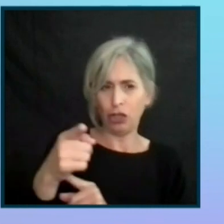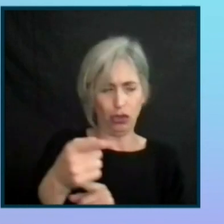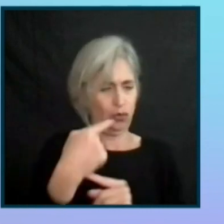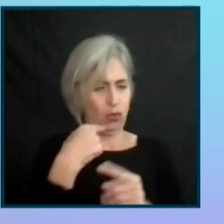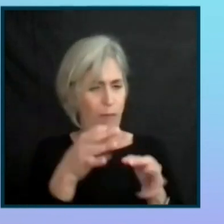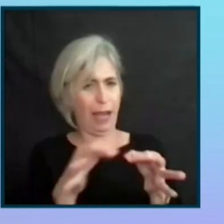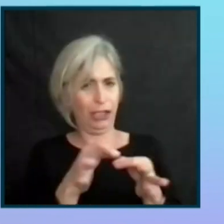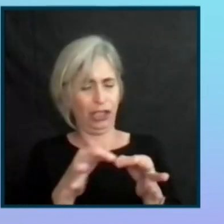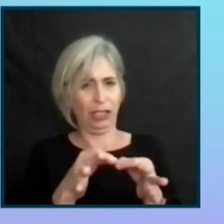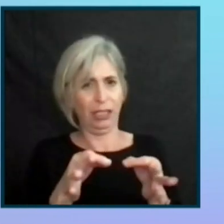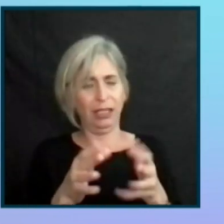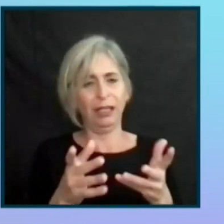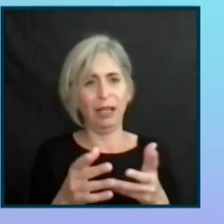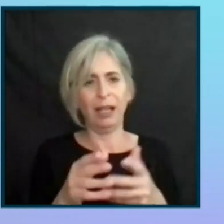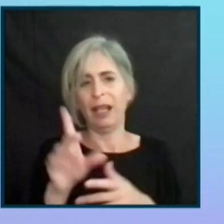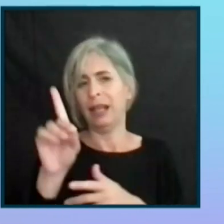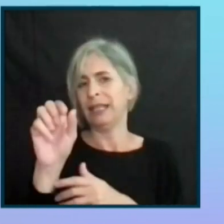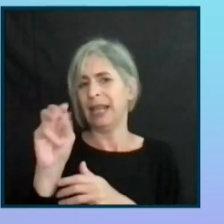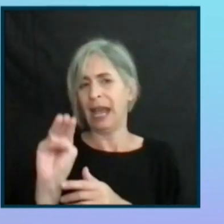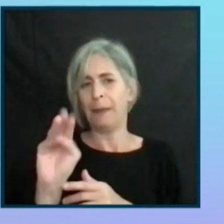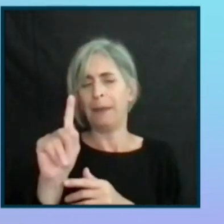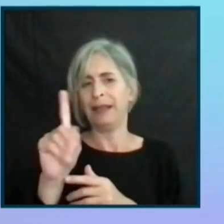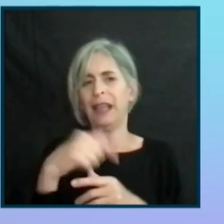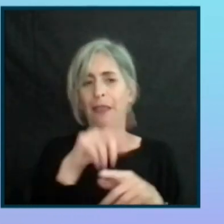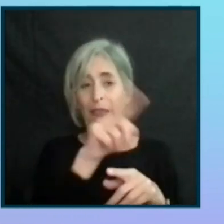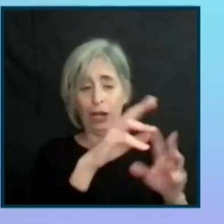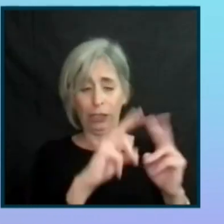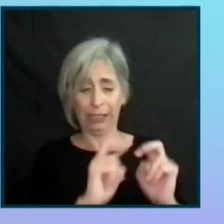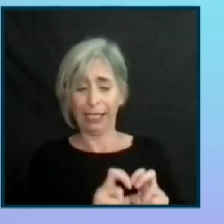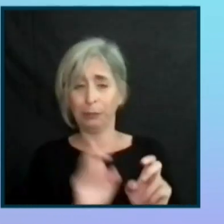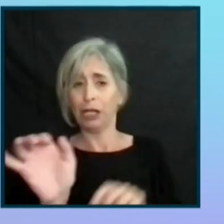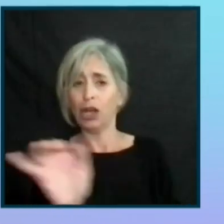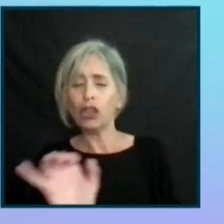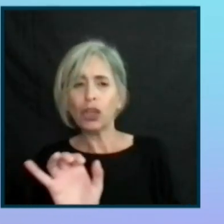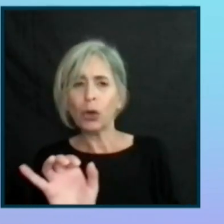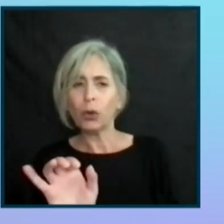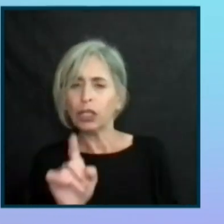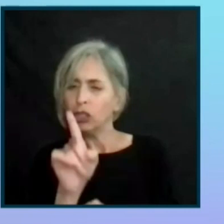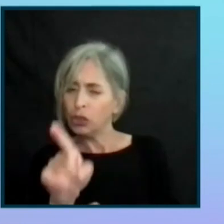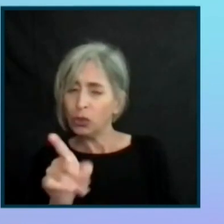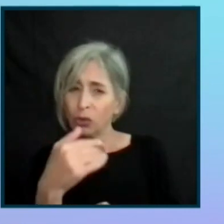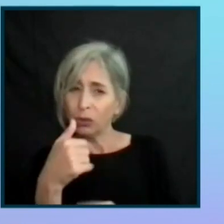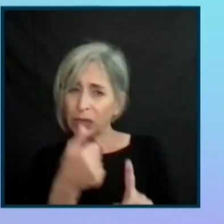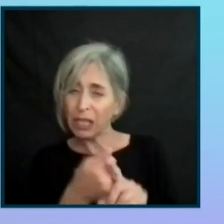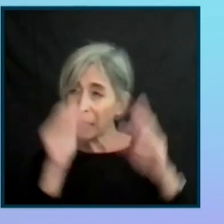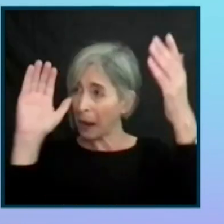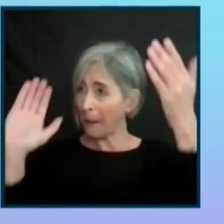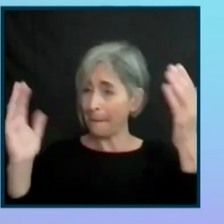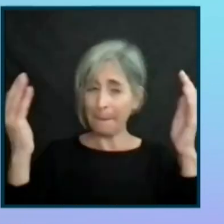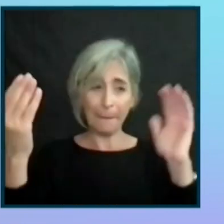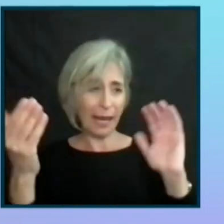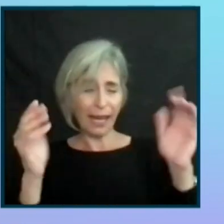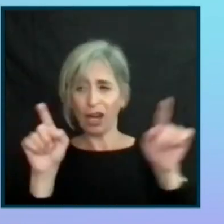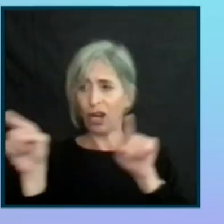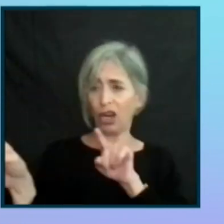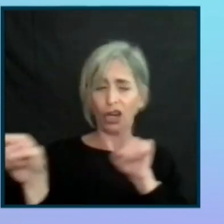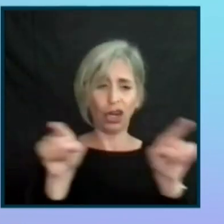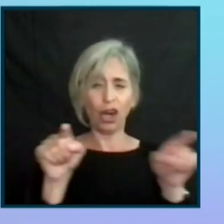Diamond did their assessment as well. Had you done any comparison between what a company had said